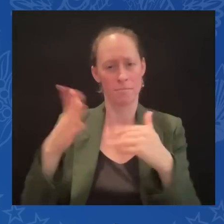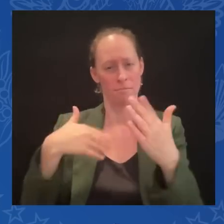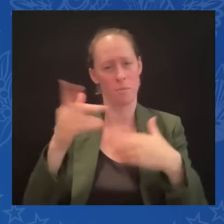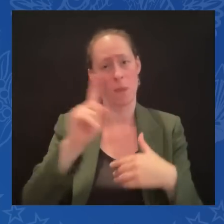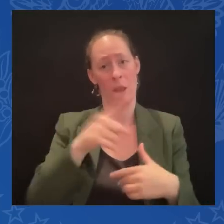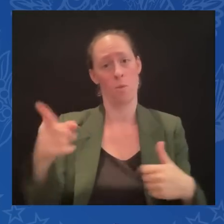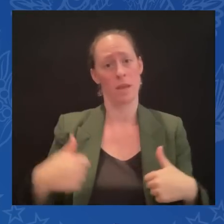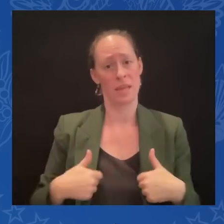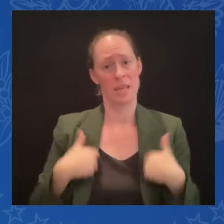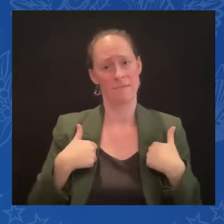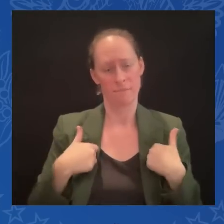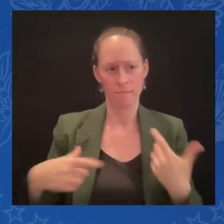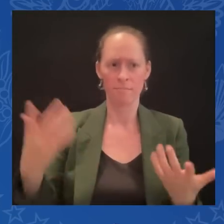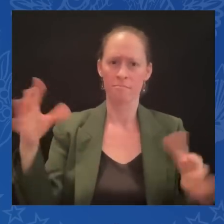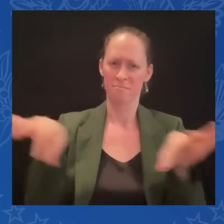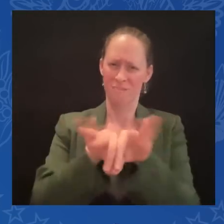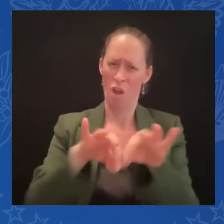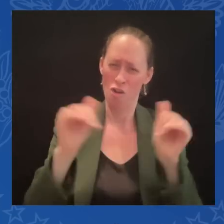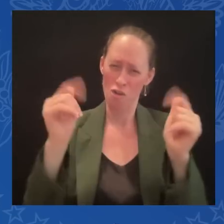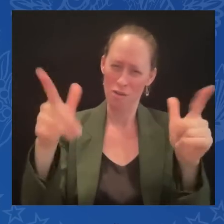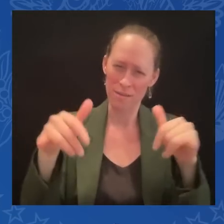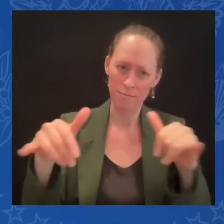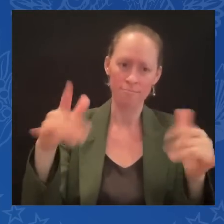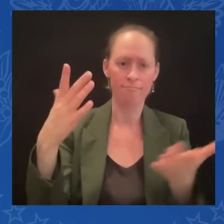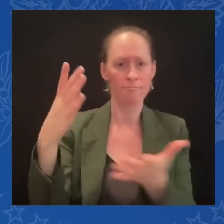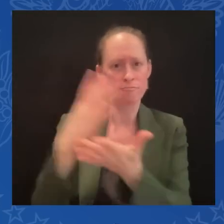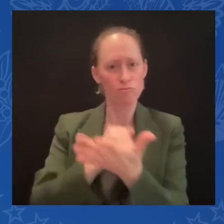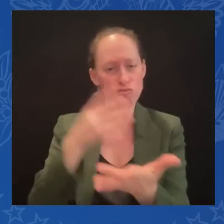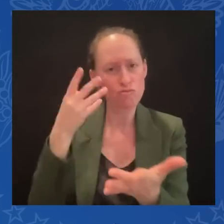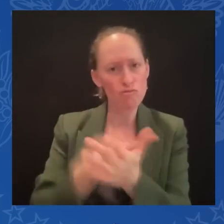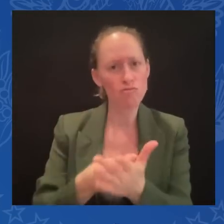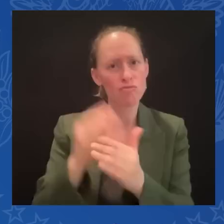My word. He'd say, "Joey, a job is a lot -- about a lot more than a paycheck.